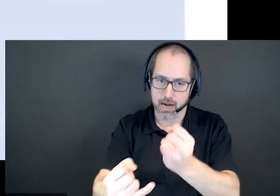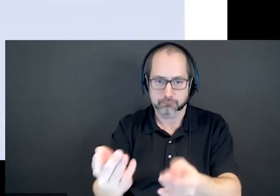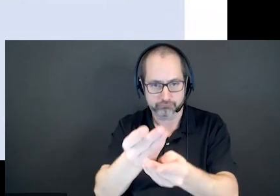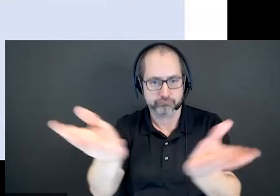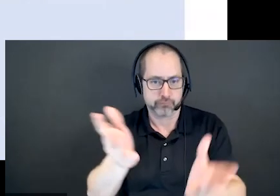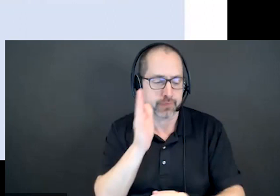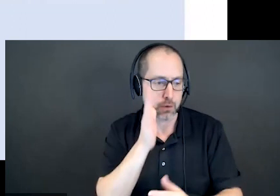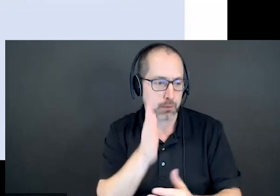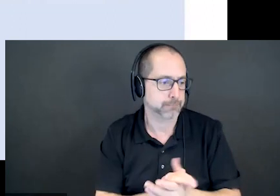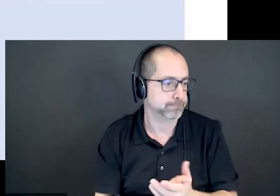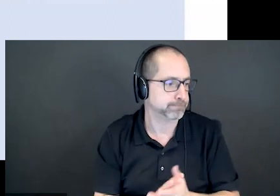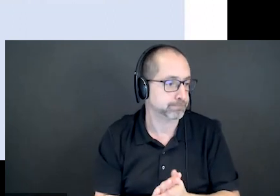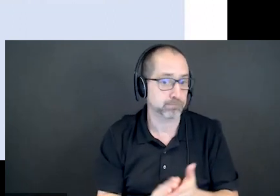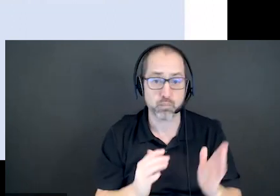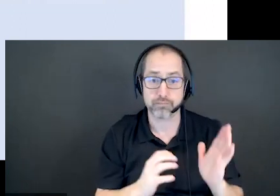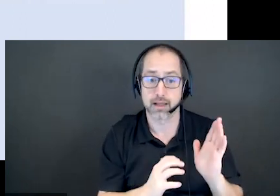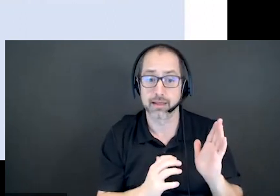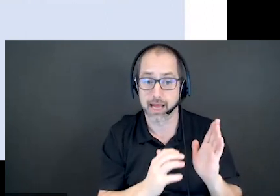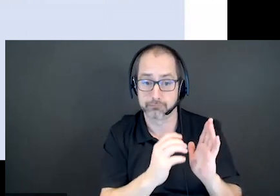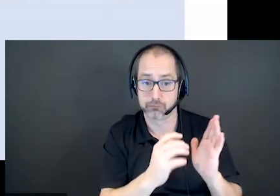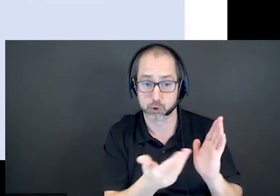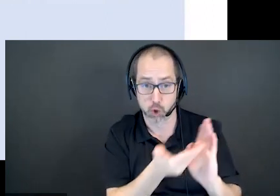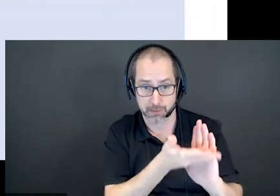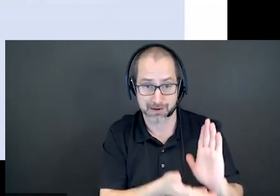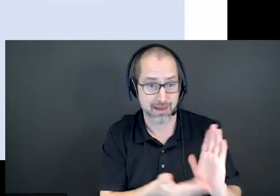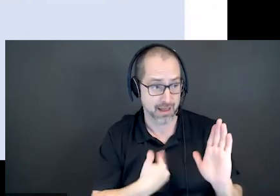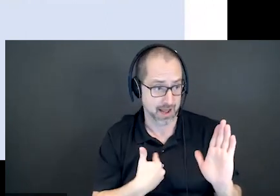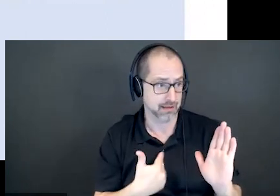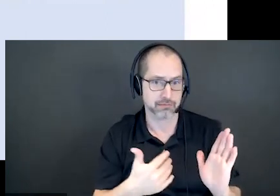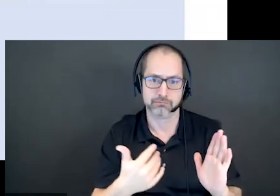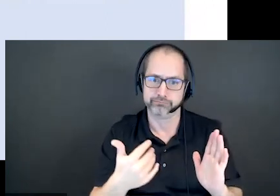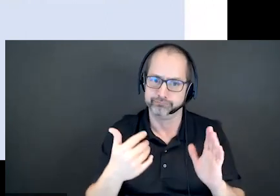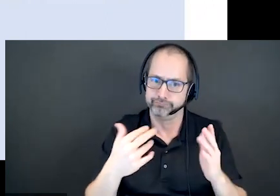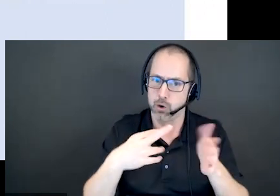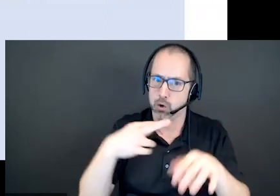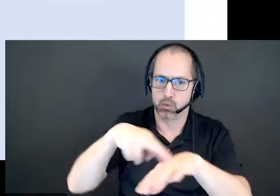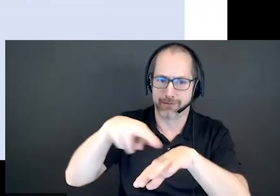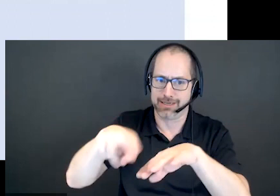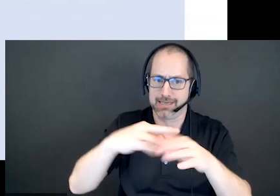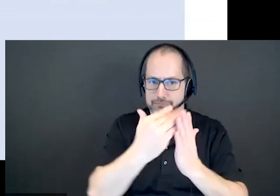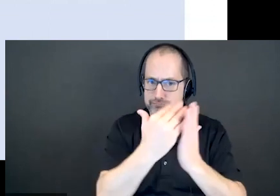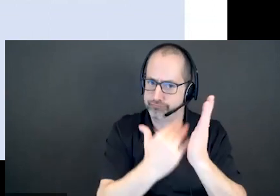Within the document we have created a large reference list scientifically evidence-based